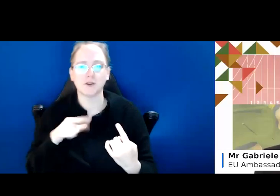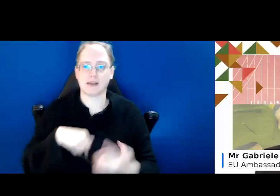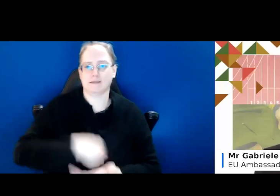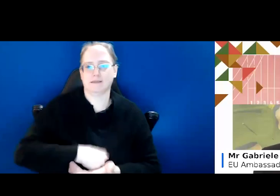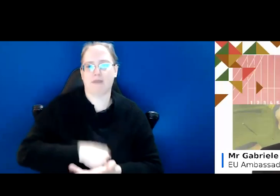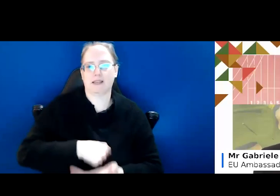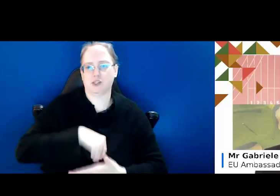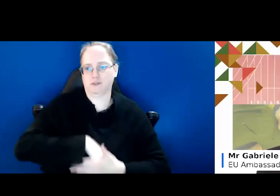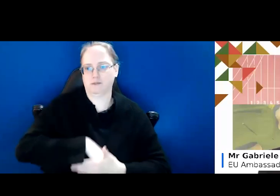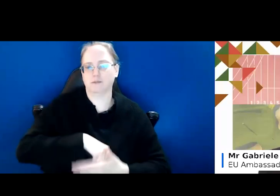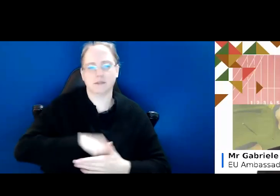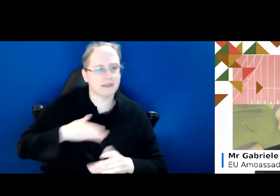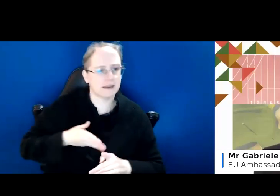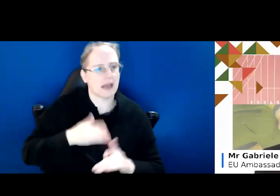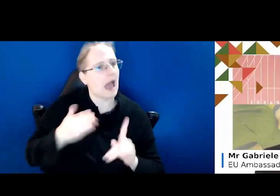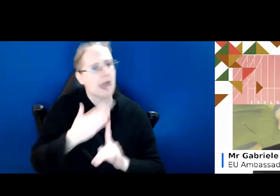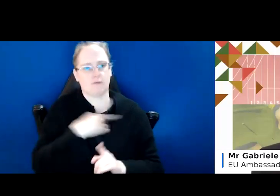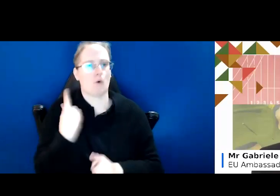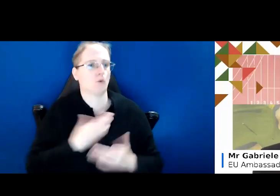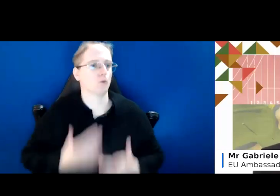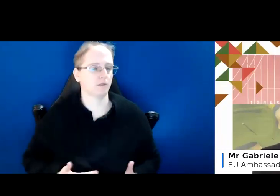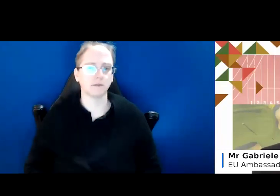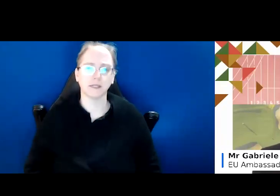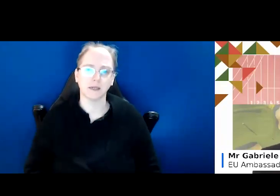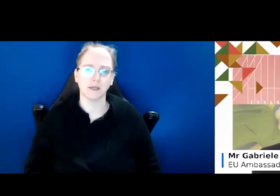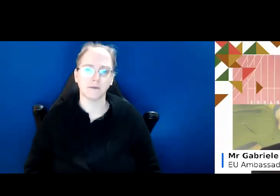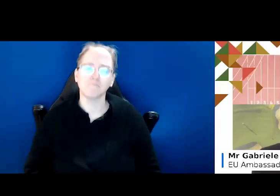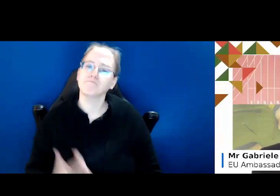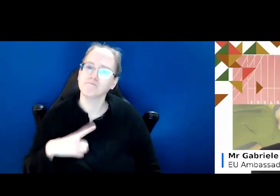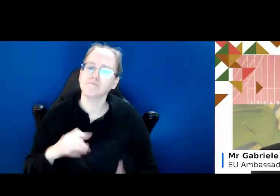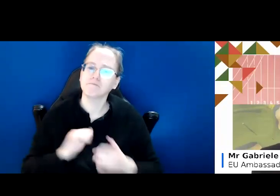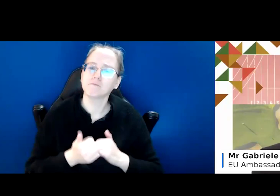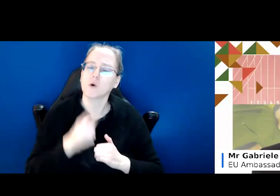This is why sport can play such an intrinsic role for us in